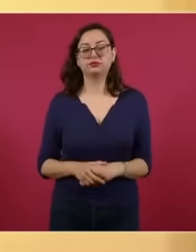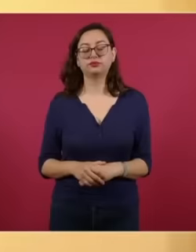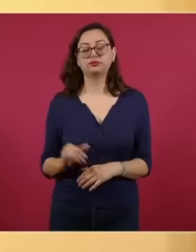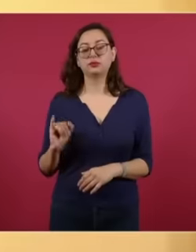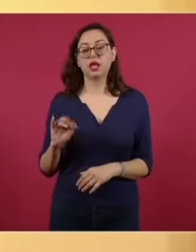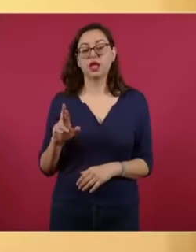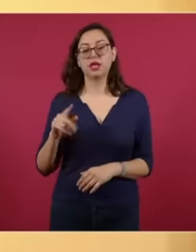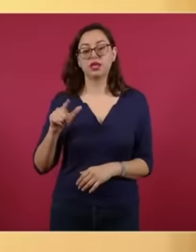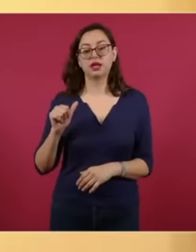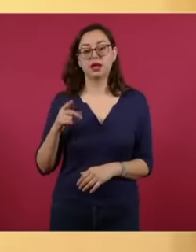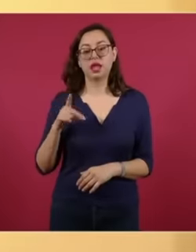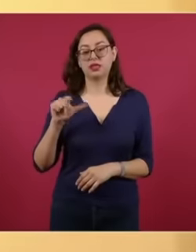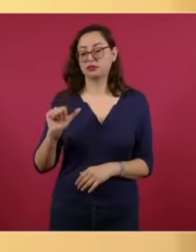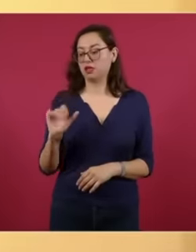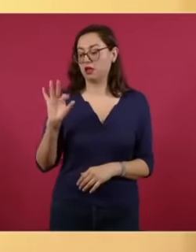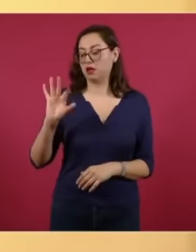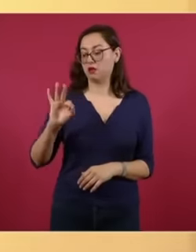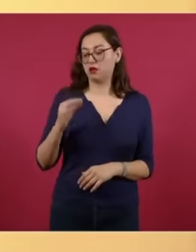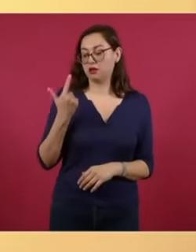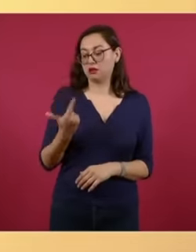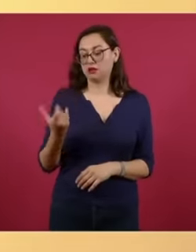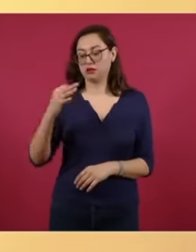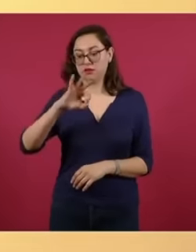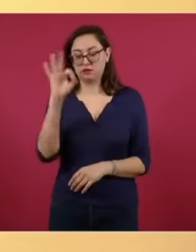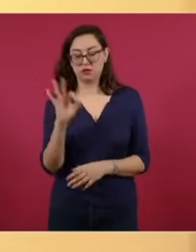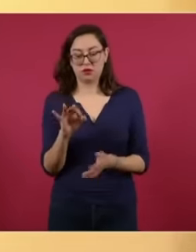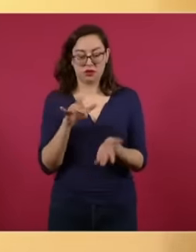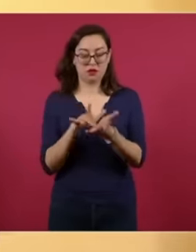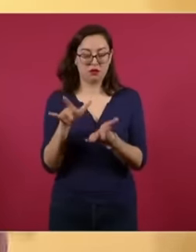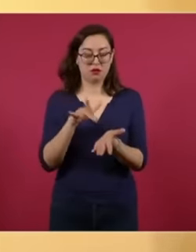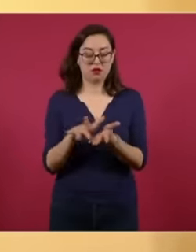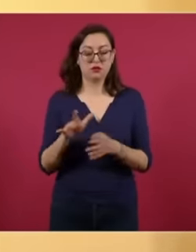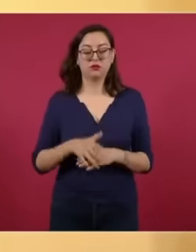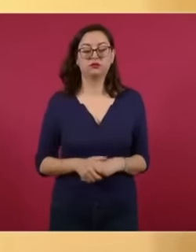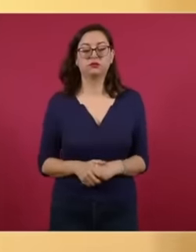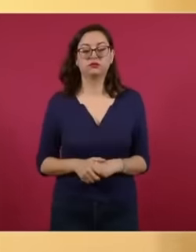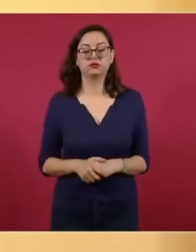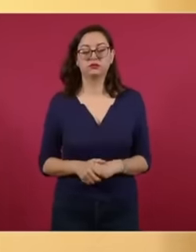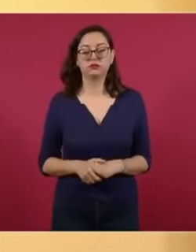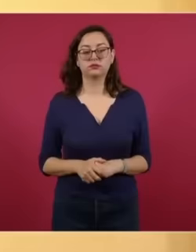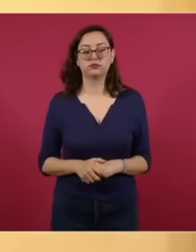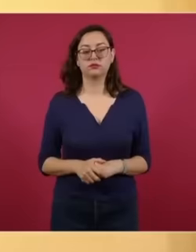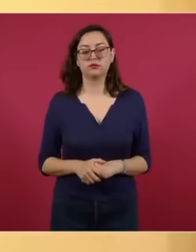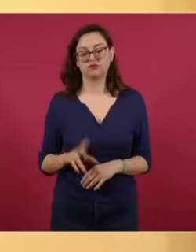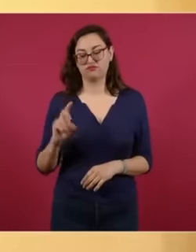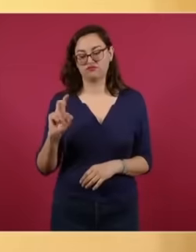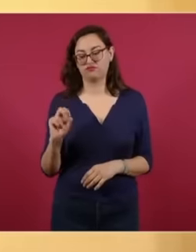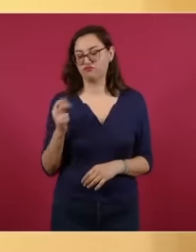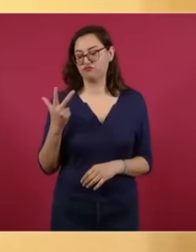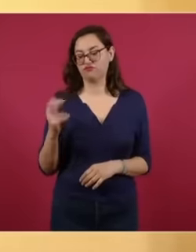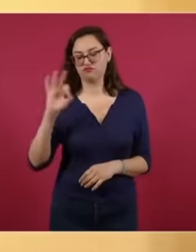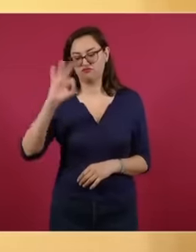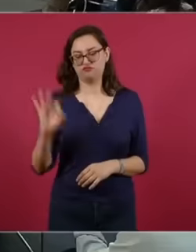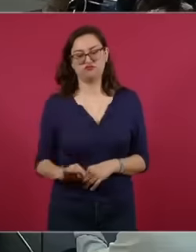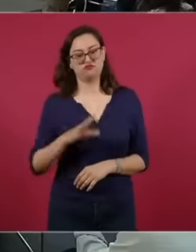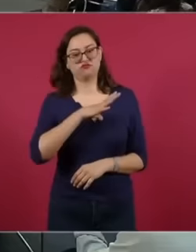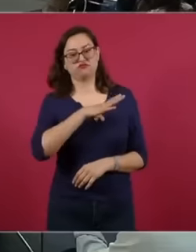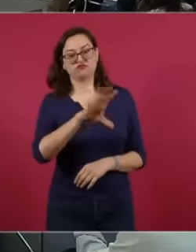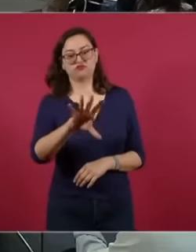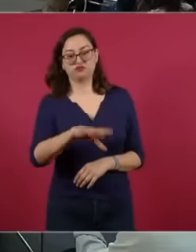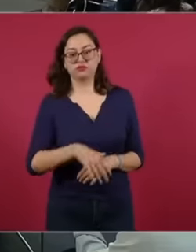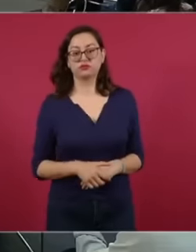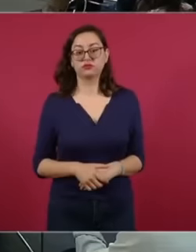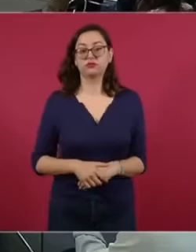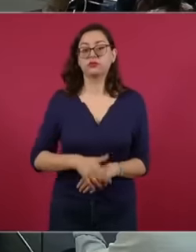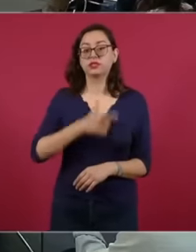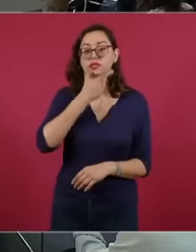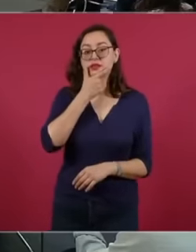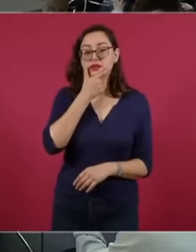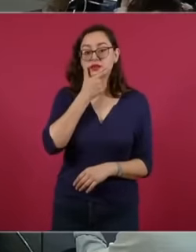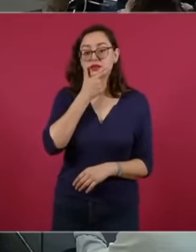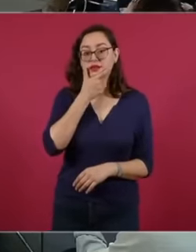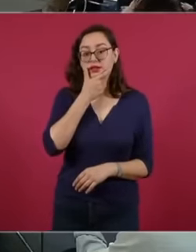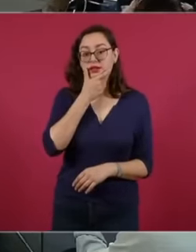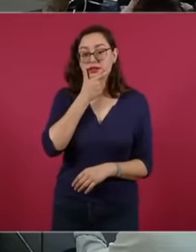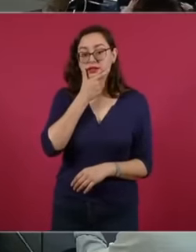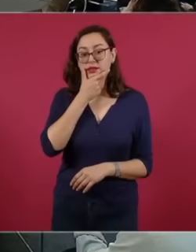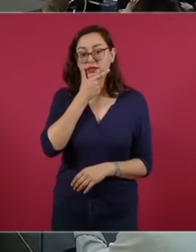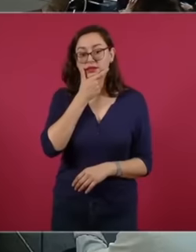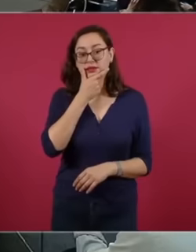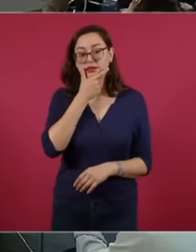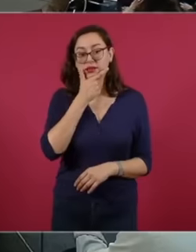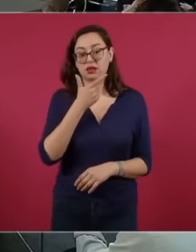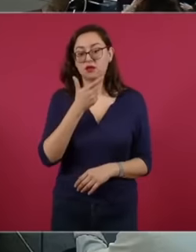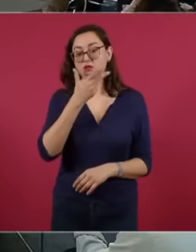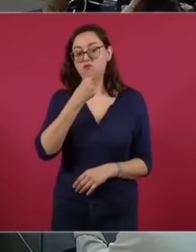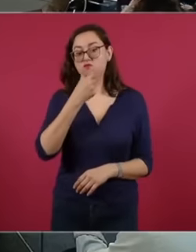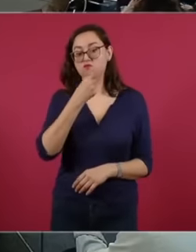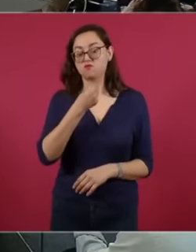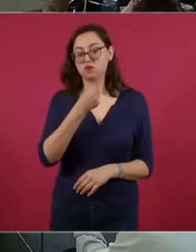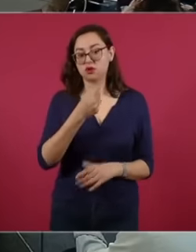47 approval and 38 rejection, the new Prime Minister of England K stammer has risen